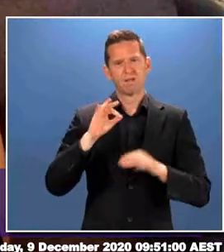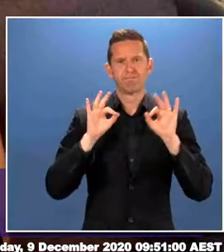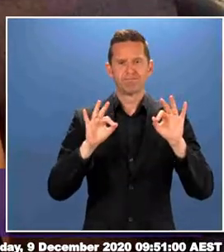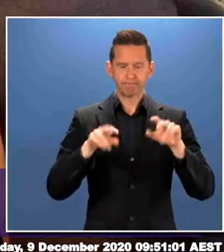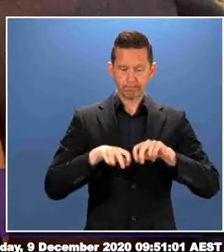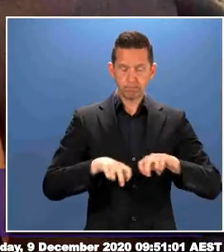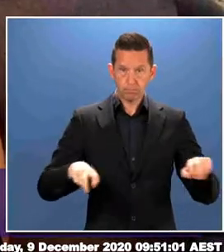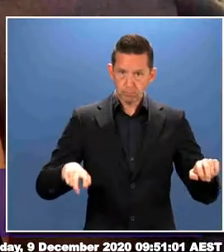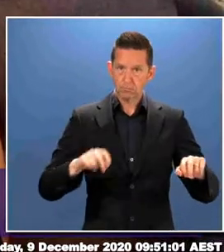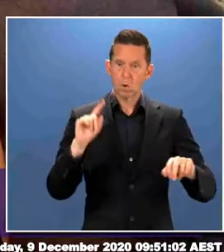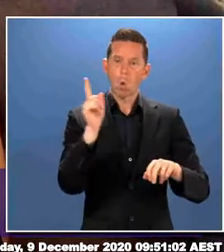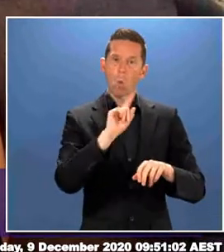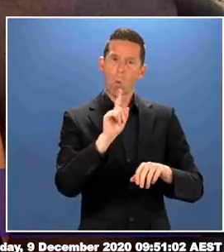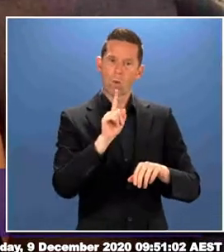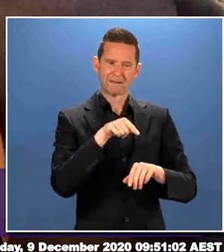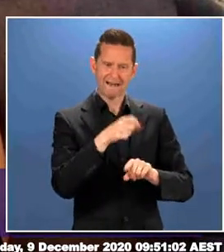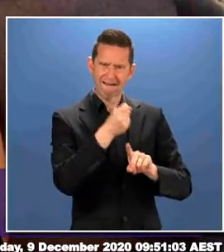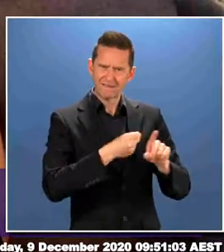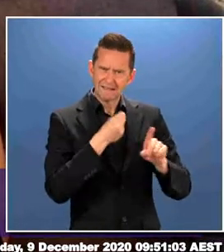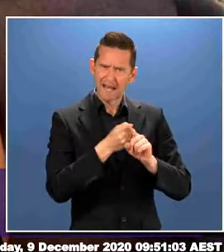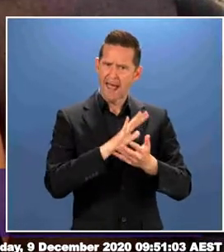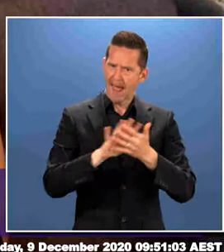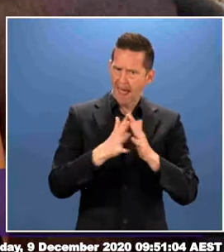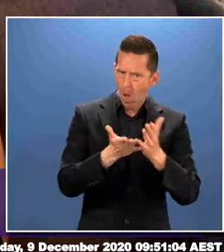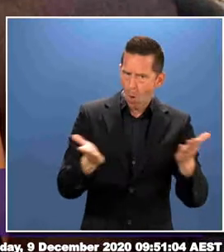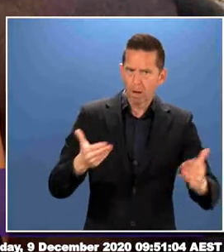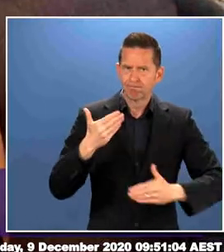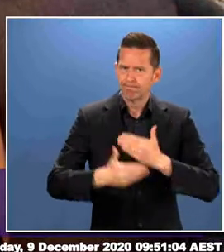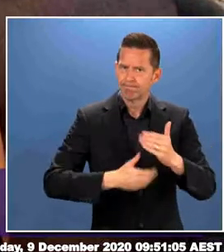you are already doing it?", and the young people who were on that panel